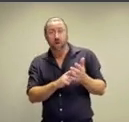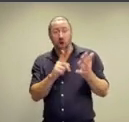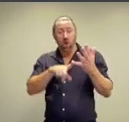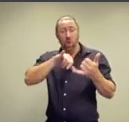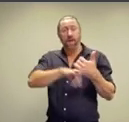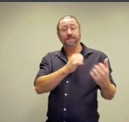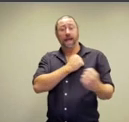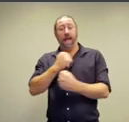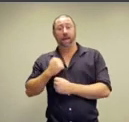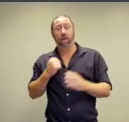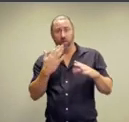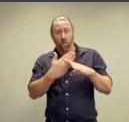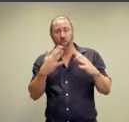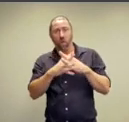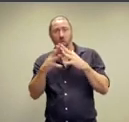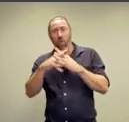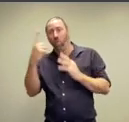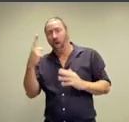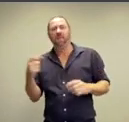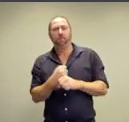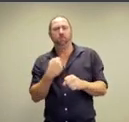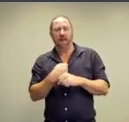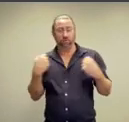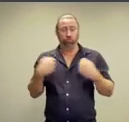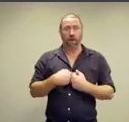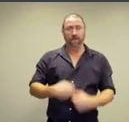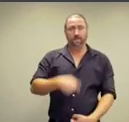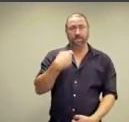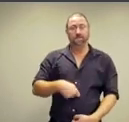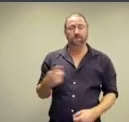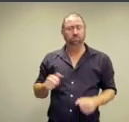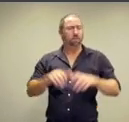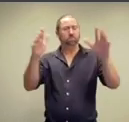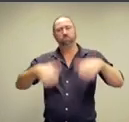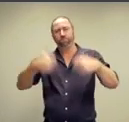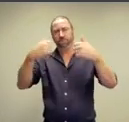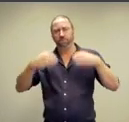for the US military during WWI. This greatly expanded their business,